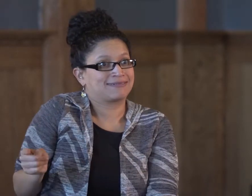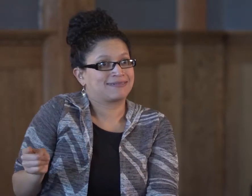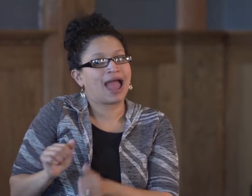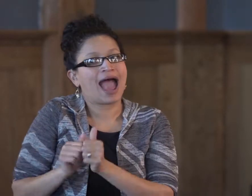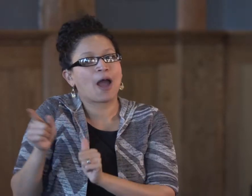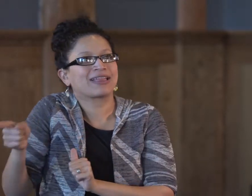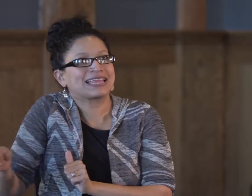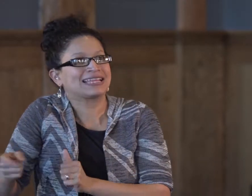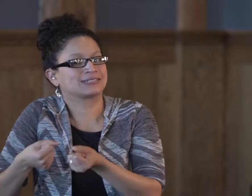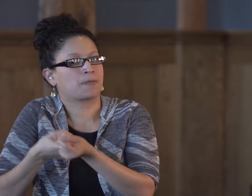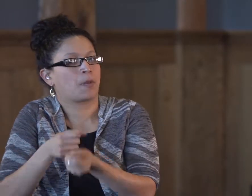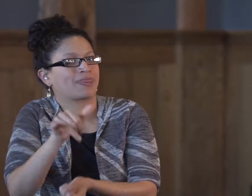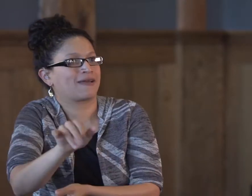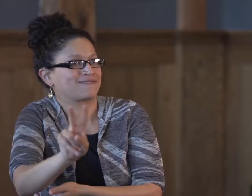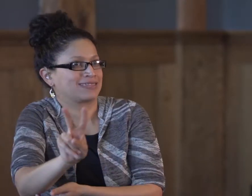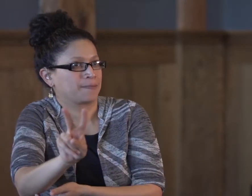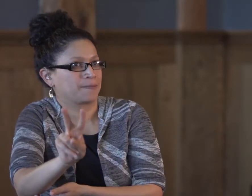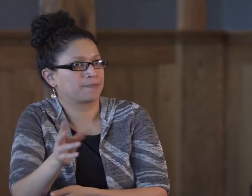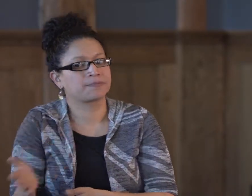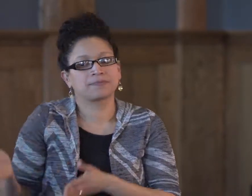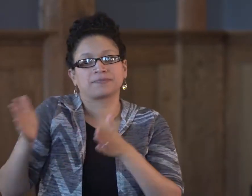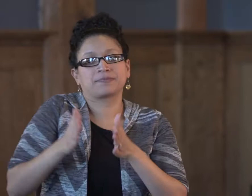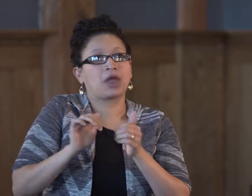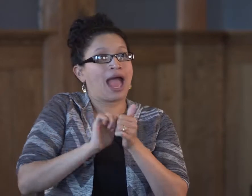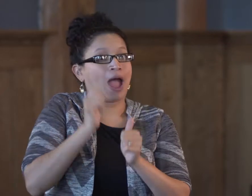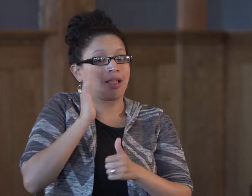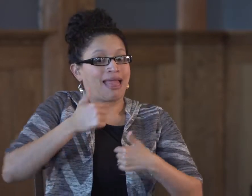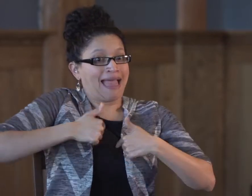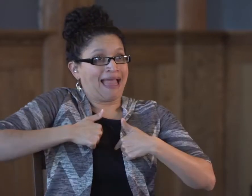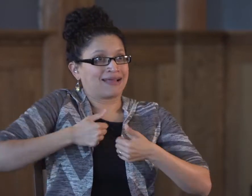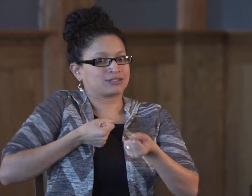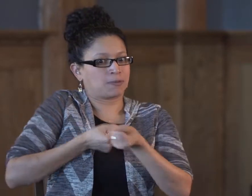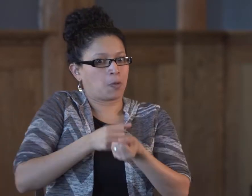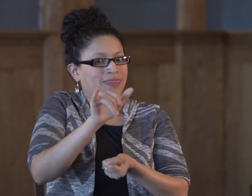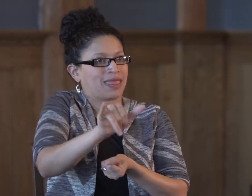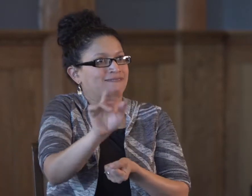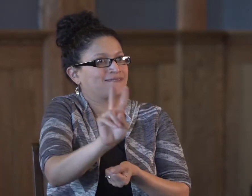is at a meeting, how would that individual as an attorney, support the victim? How would